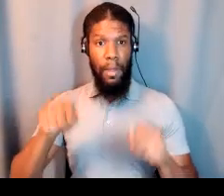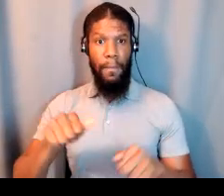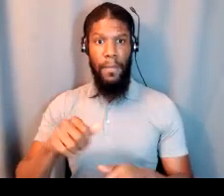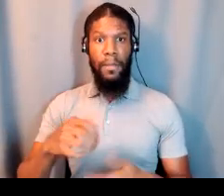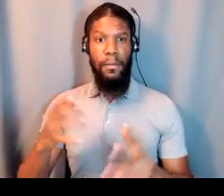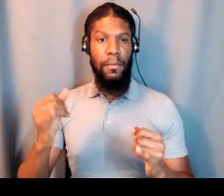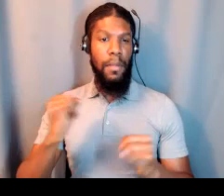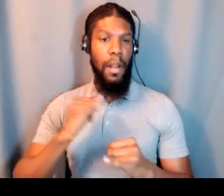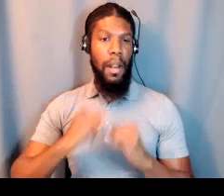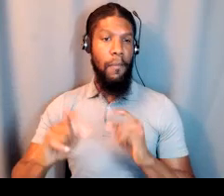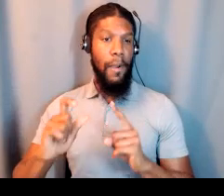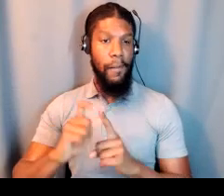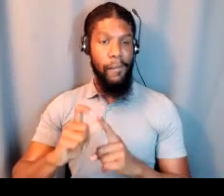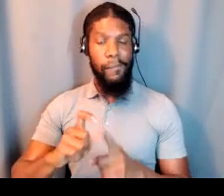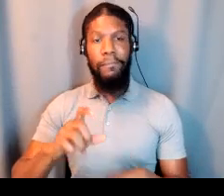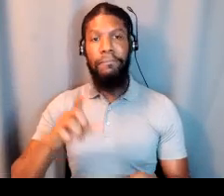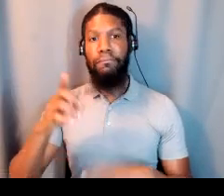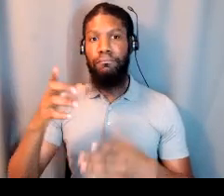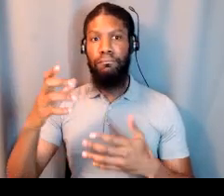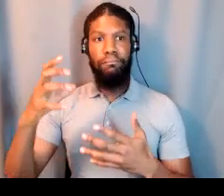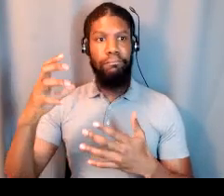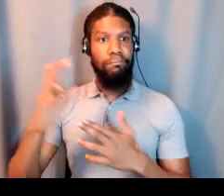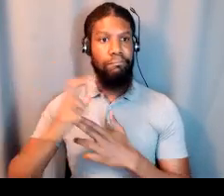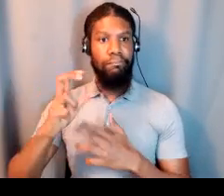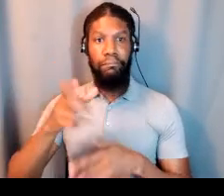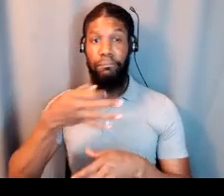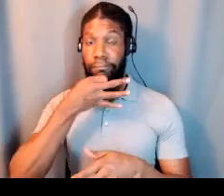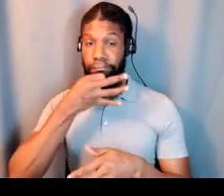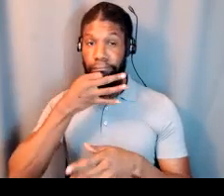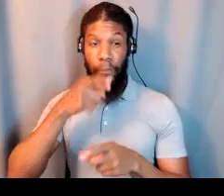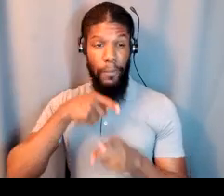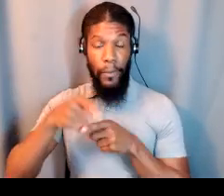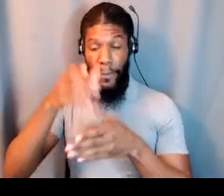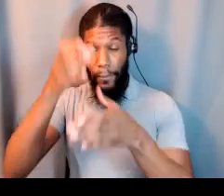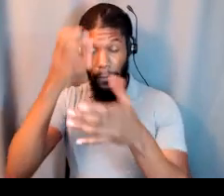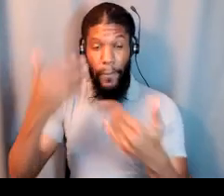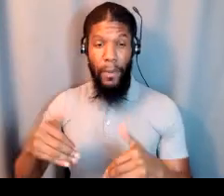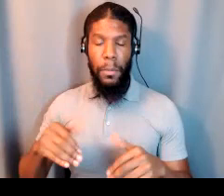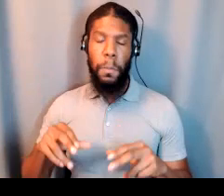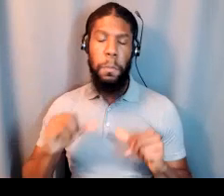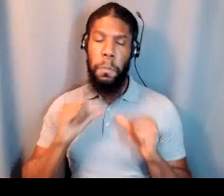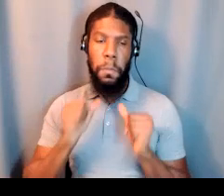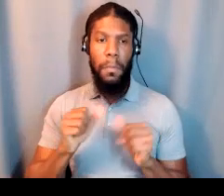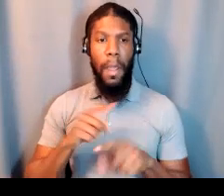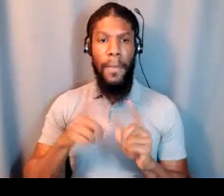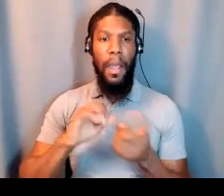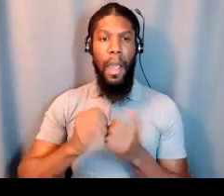about how we might move forward as a field. So I ll begin with a counter idea: